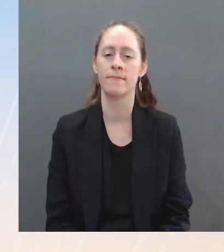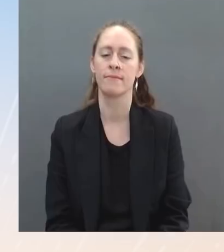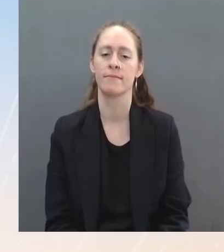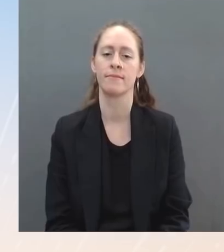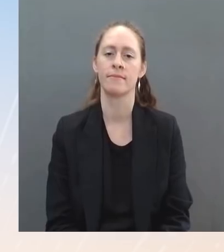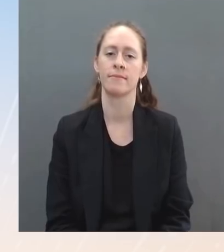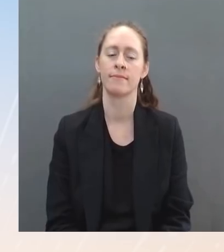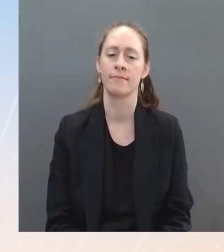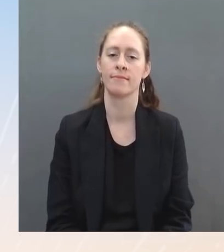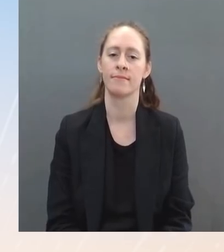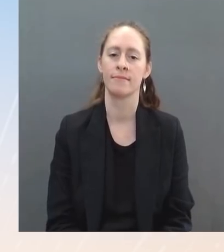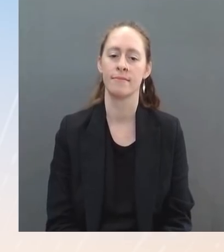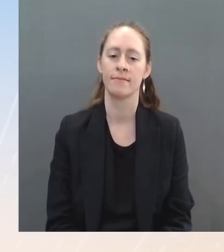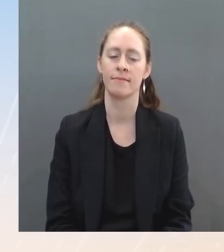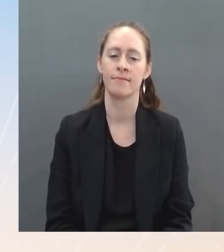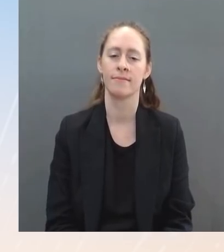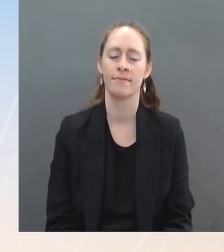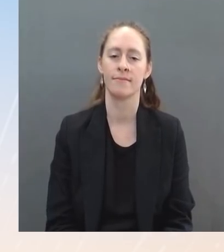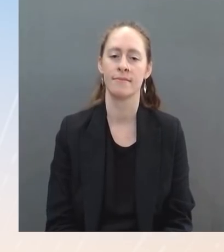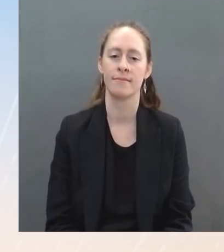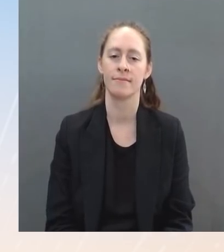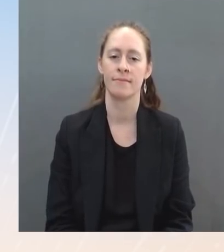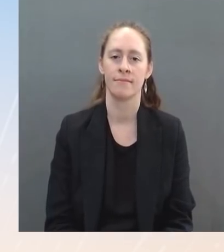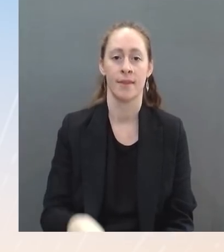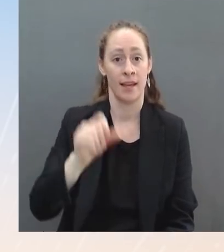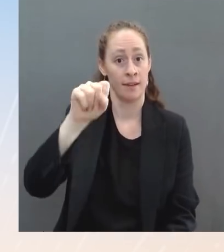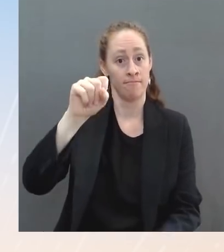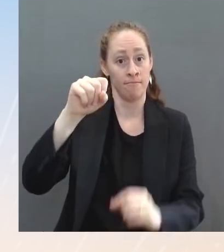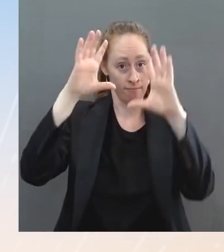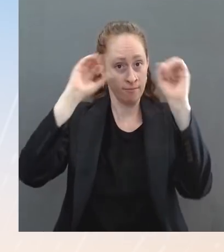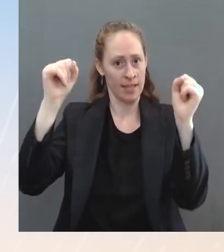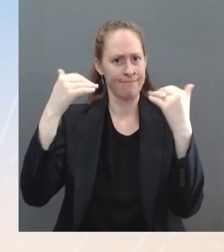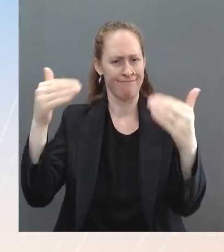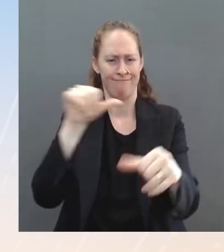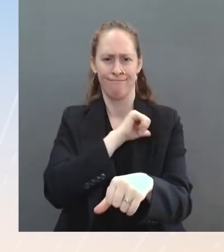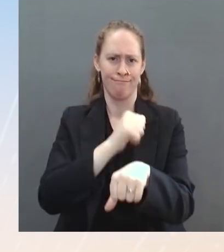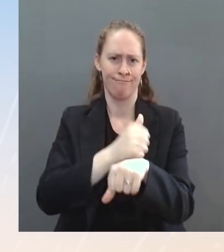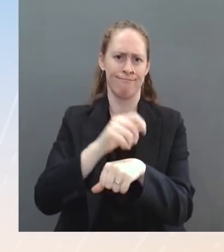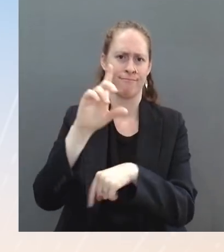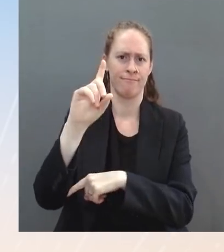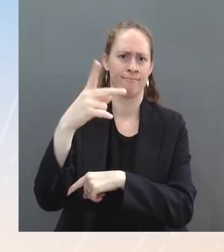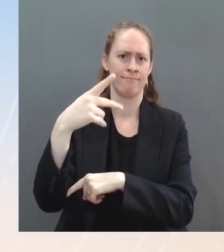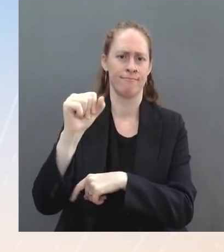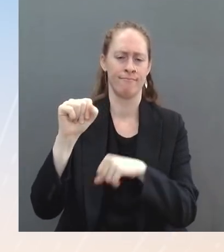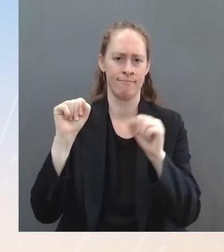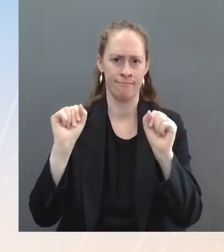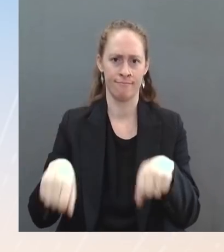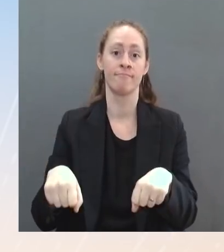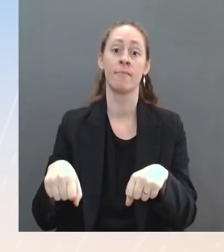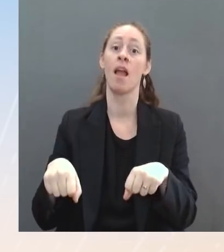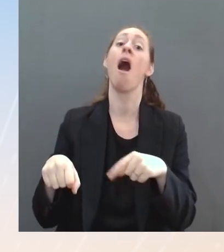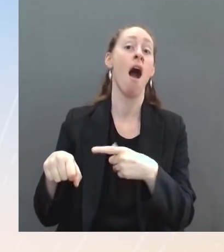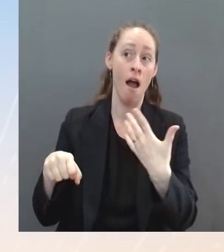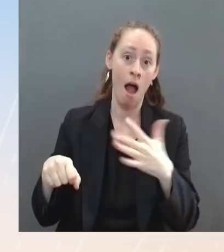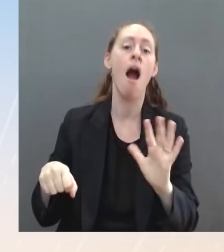to build domestic production capability in these key materials. And this is going to be a key driver for building